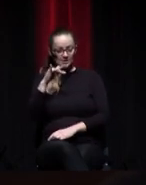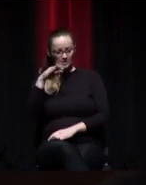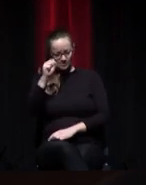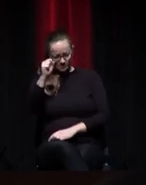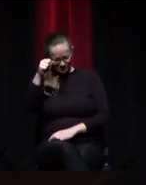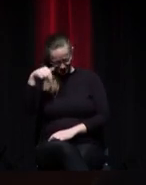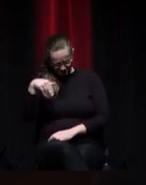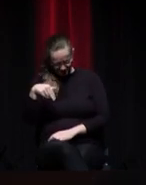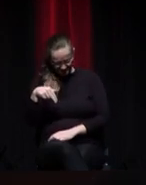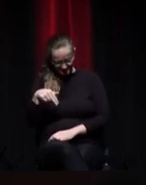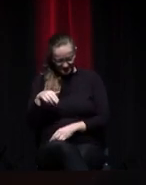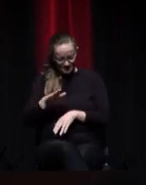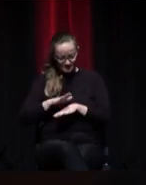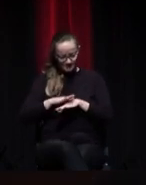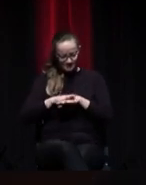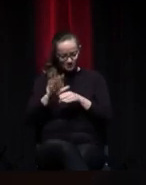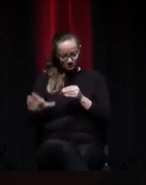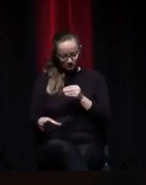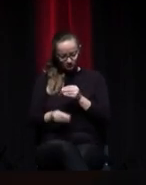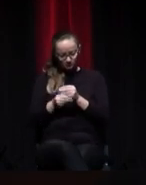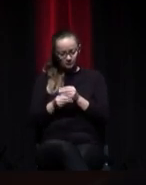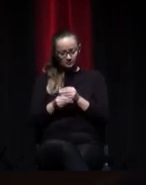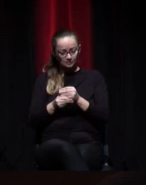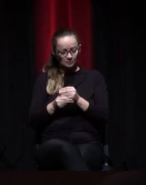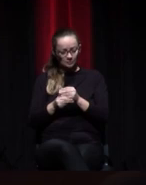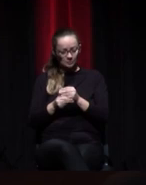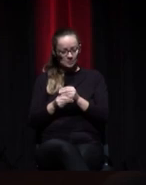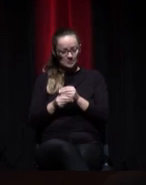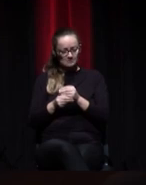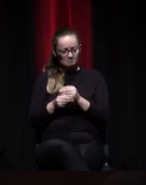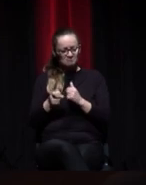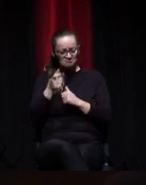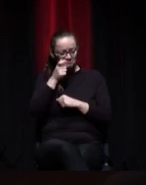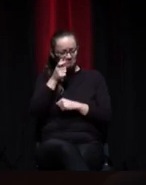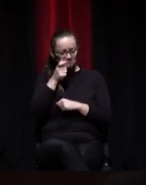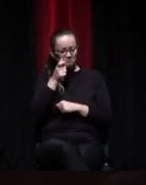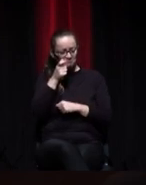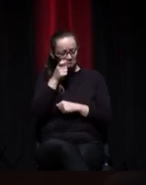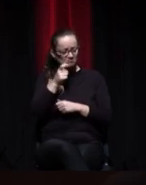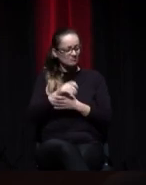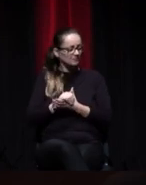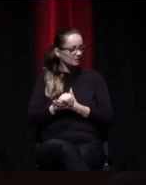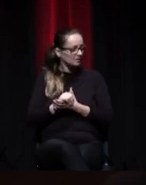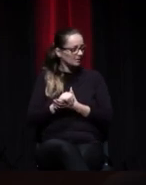complemented in an extremely interesting and enriching manner.